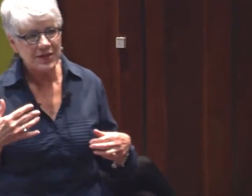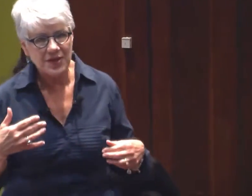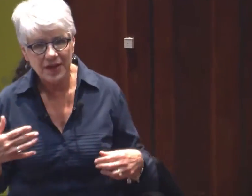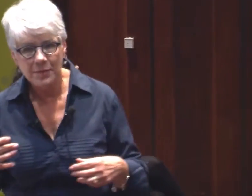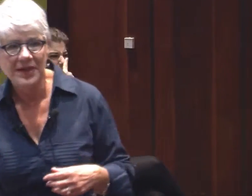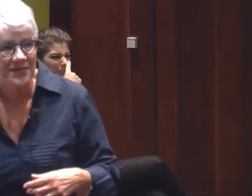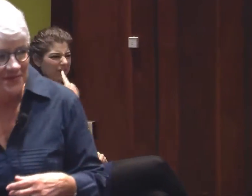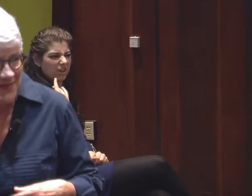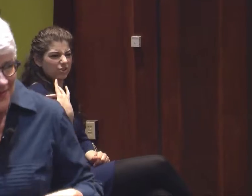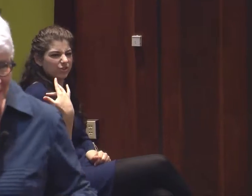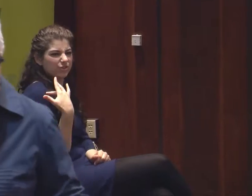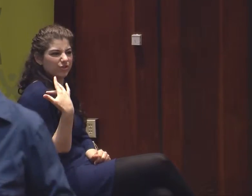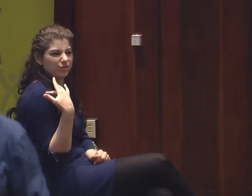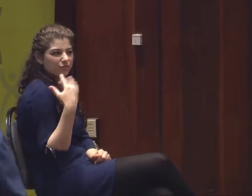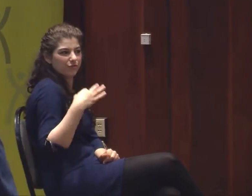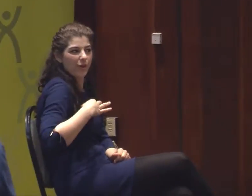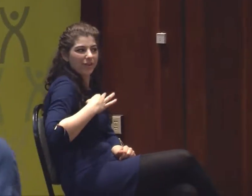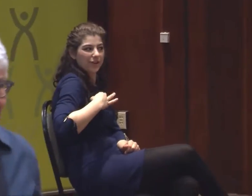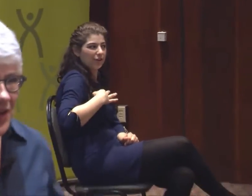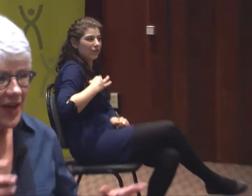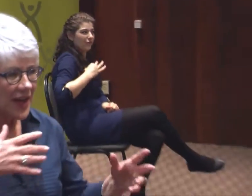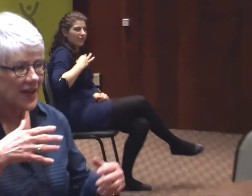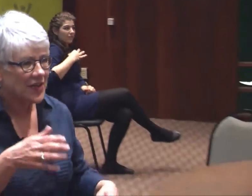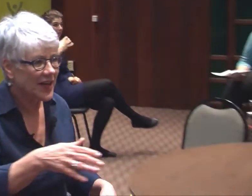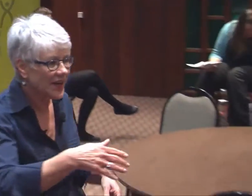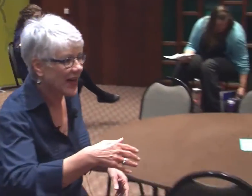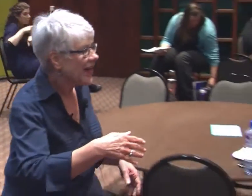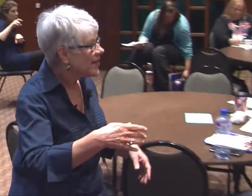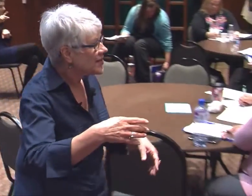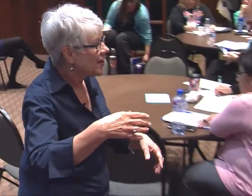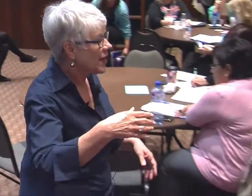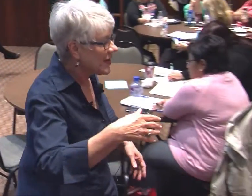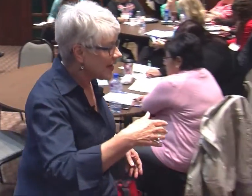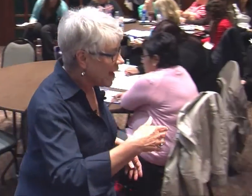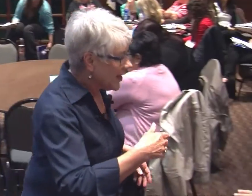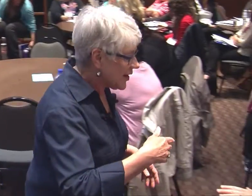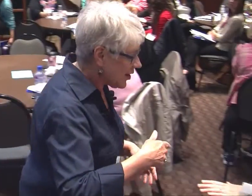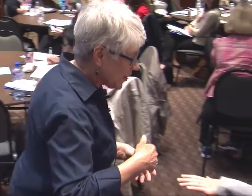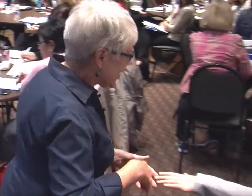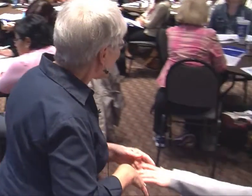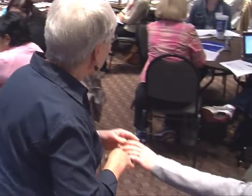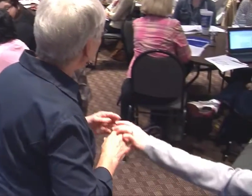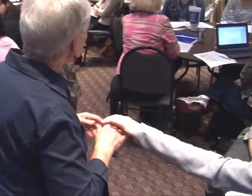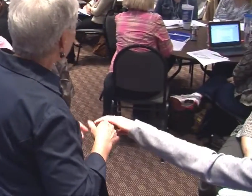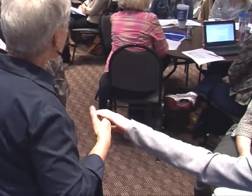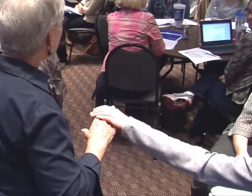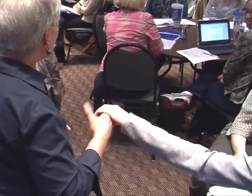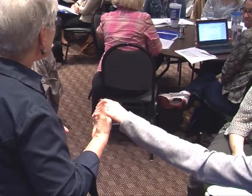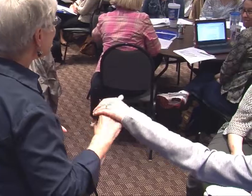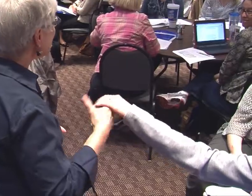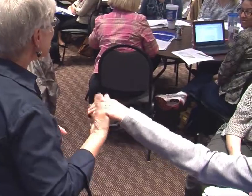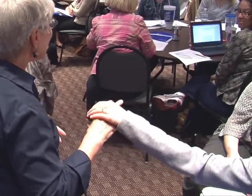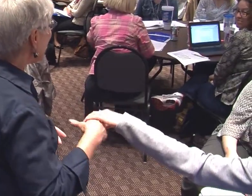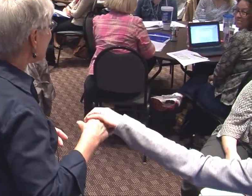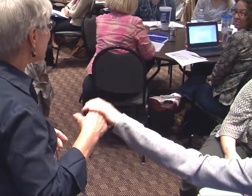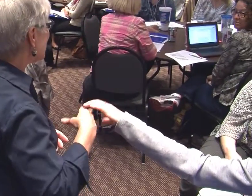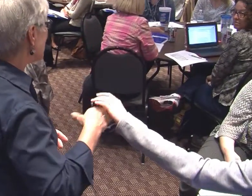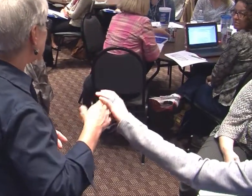touching them? Okay, so I mean you know games like I mean this may be a conversation. You're